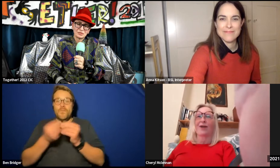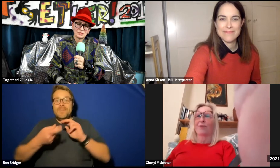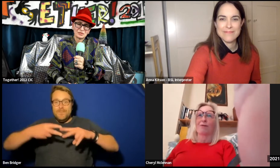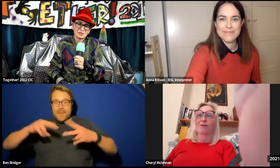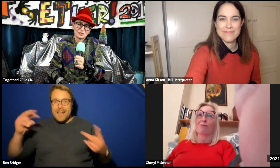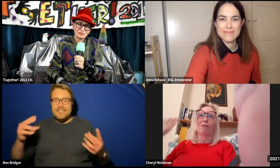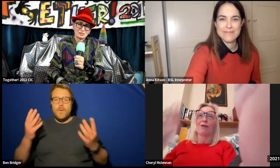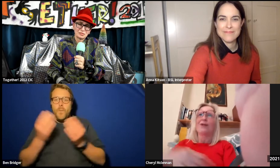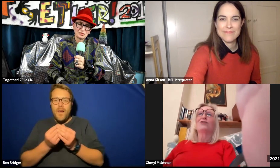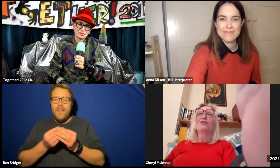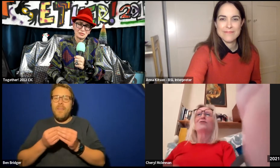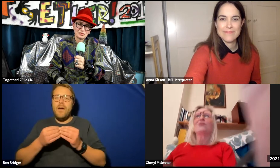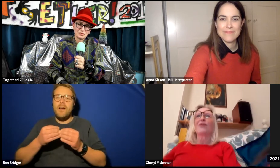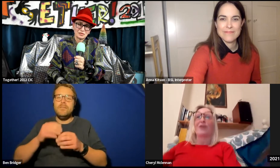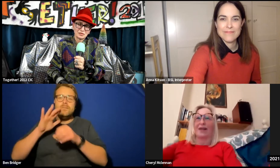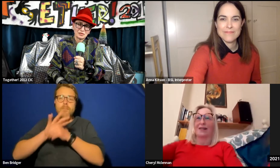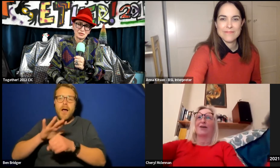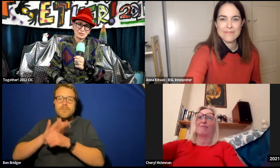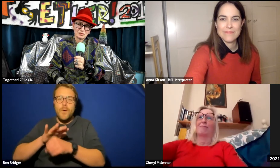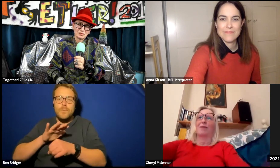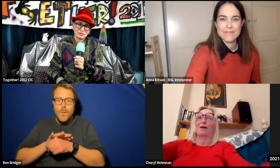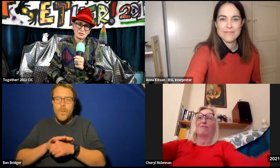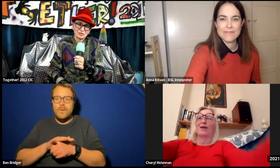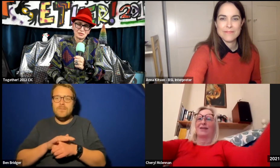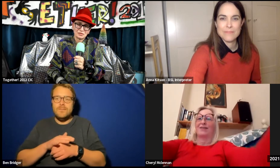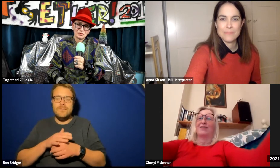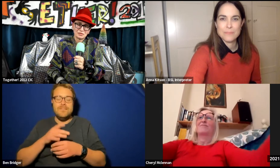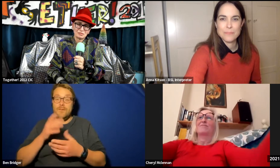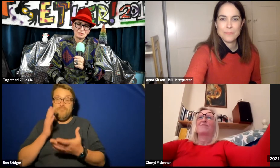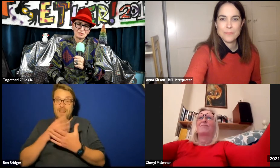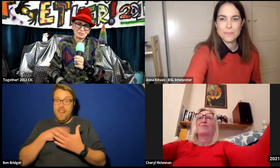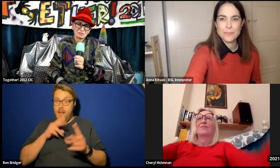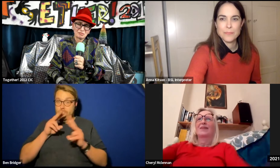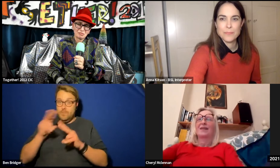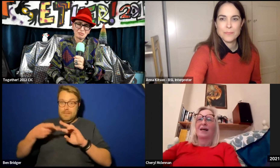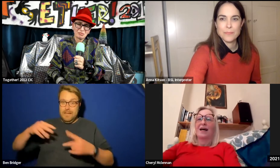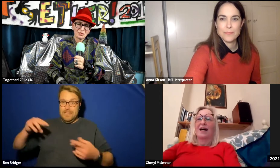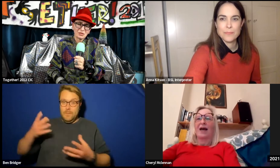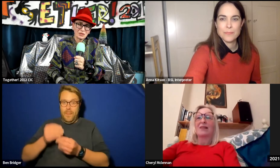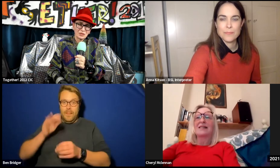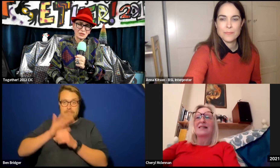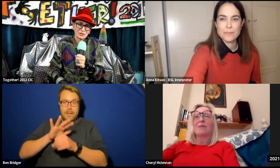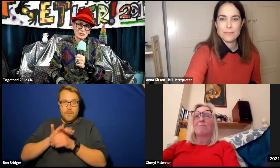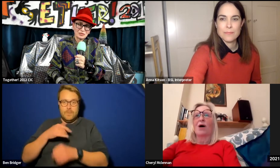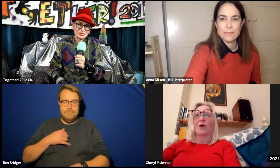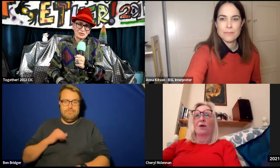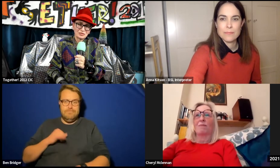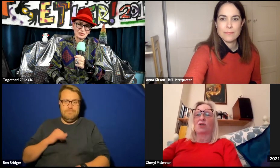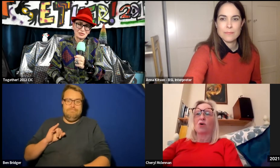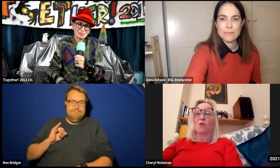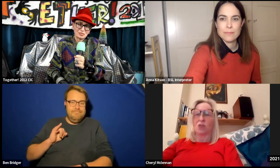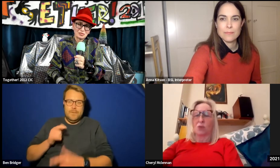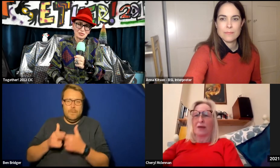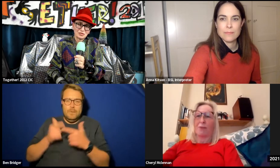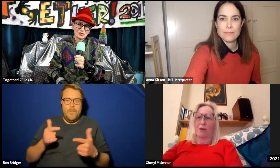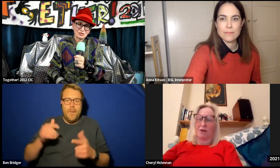I go to a little place in Camden,